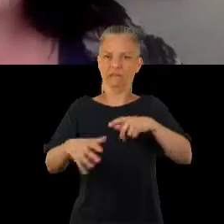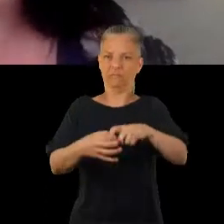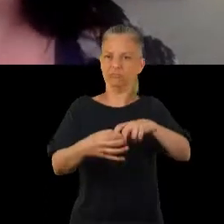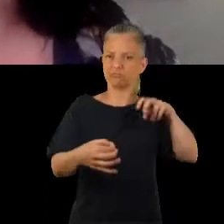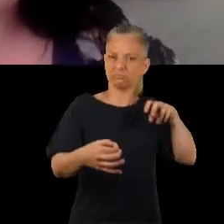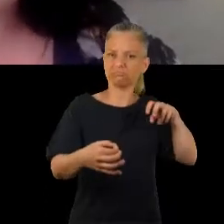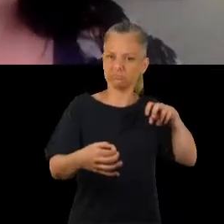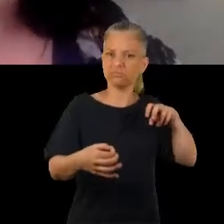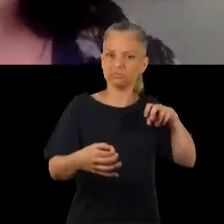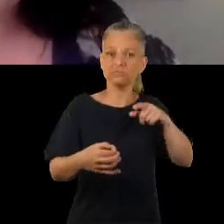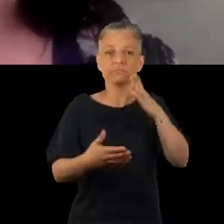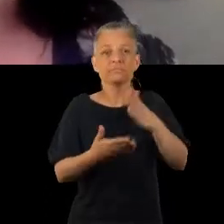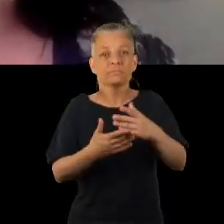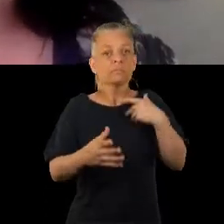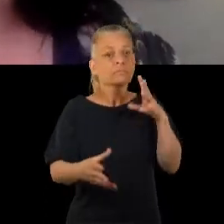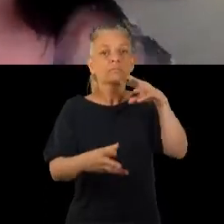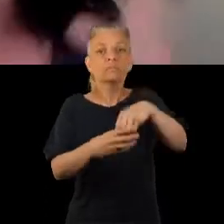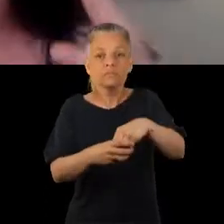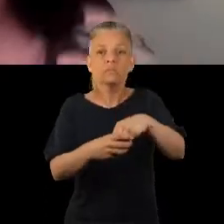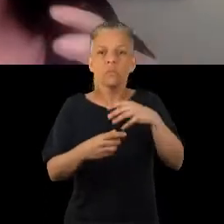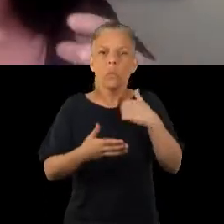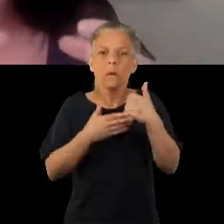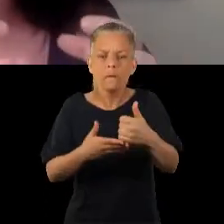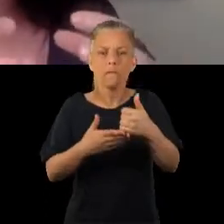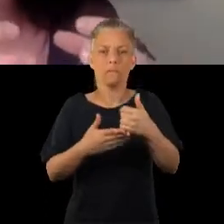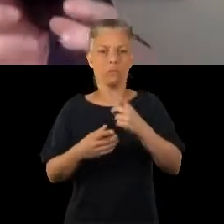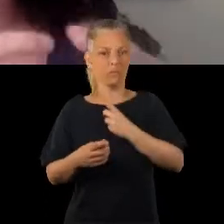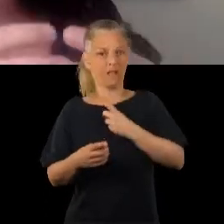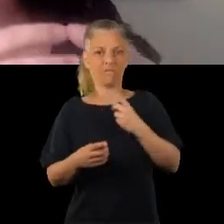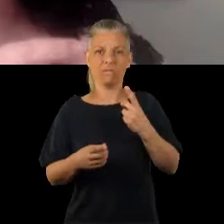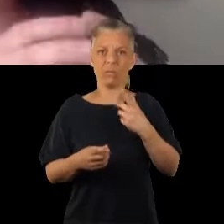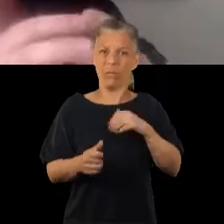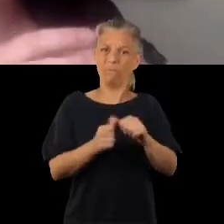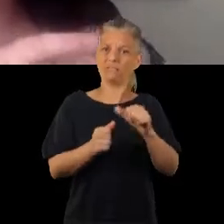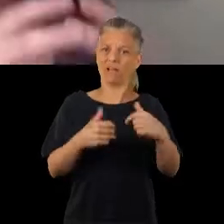So for me it’s very much about that community empowerment, together, what we do together and